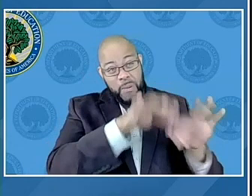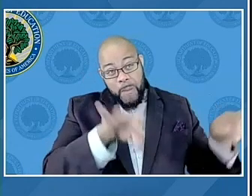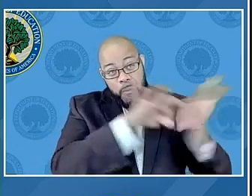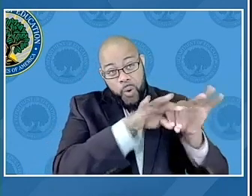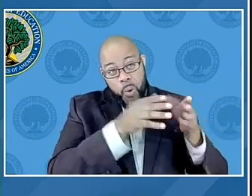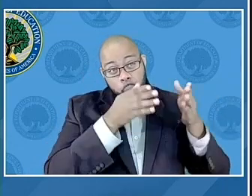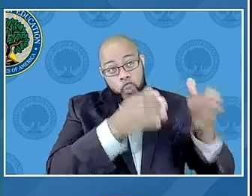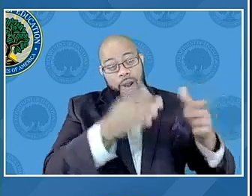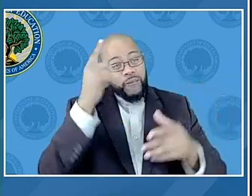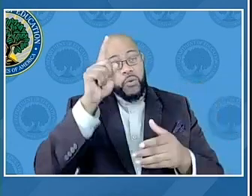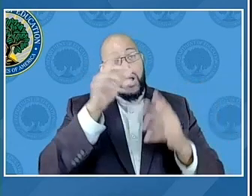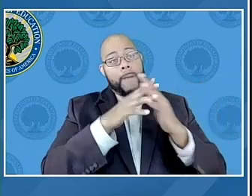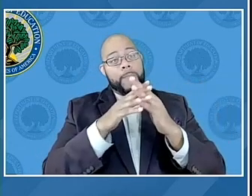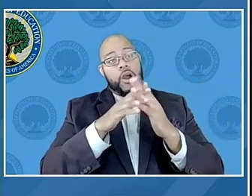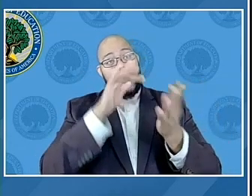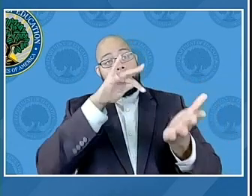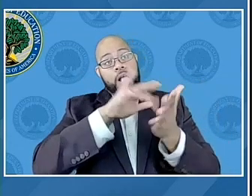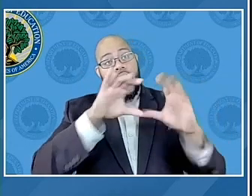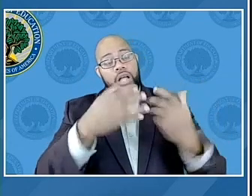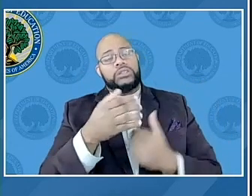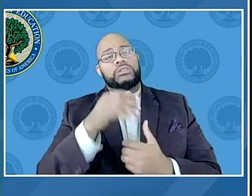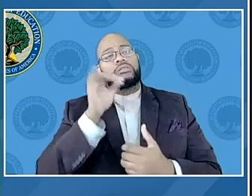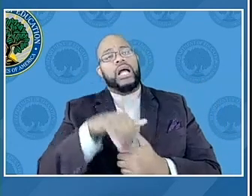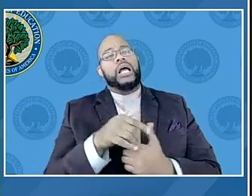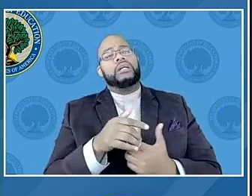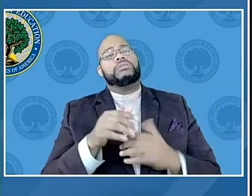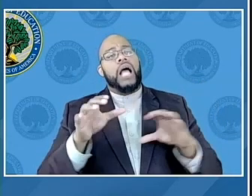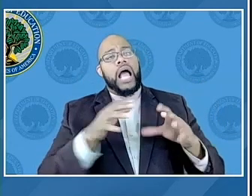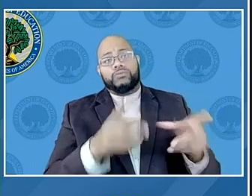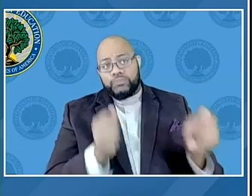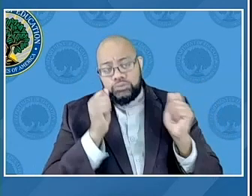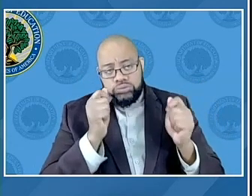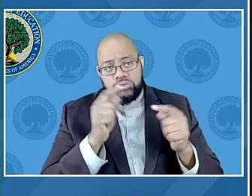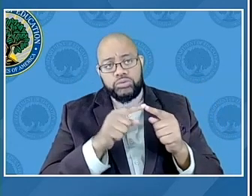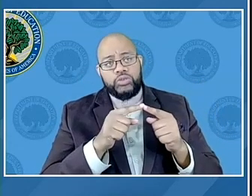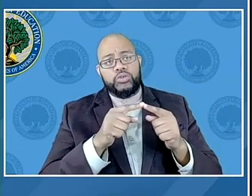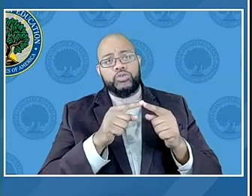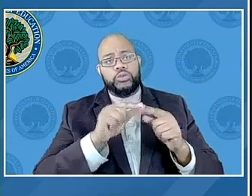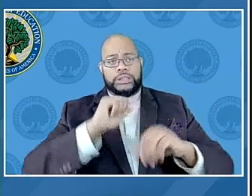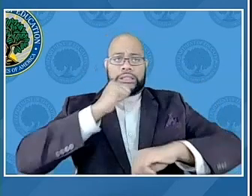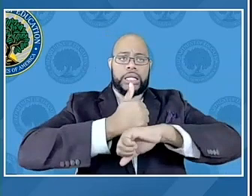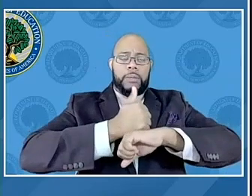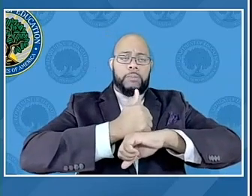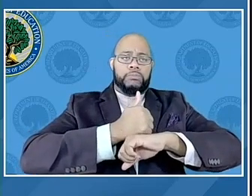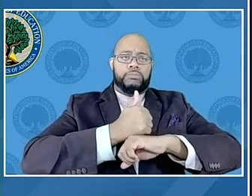middle class, that it acts swiftly to put guardrails on the system so that people